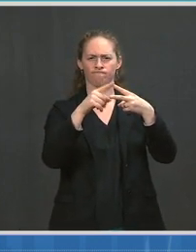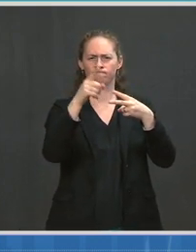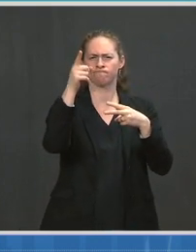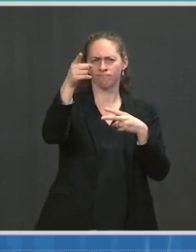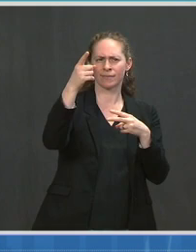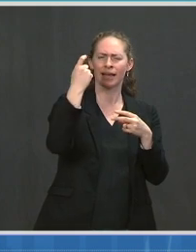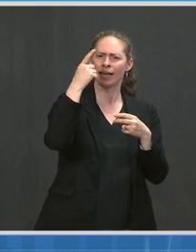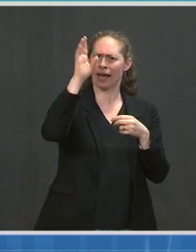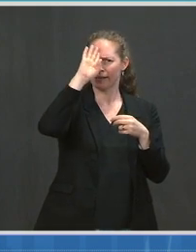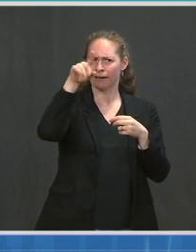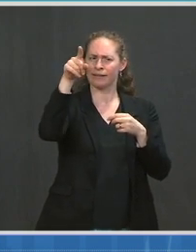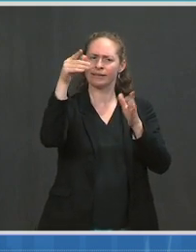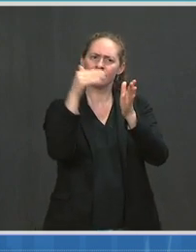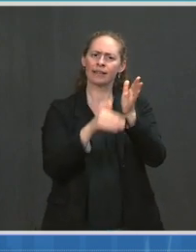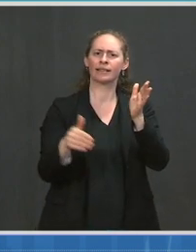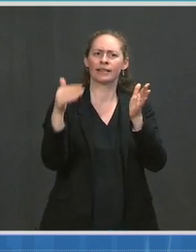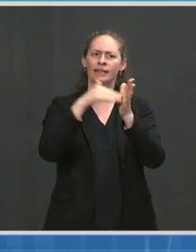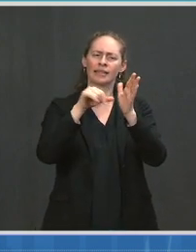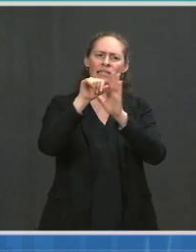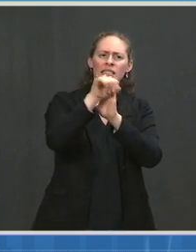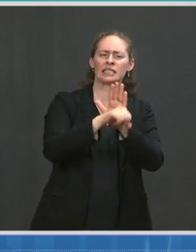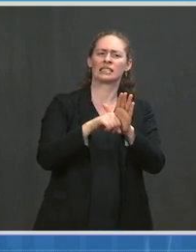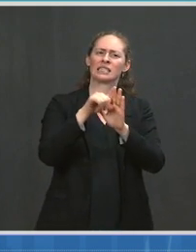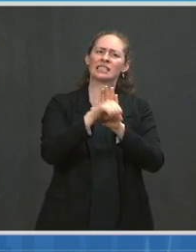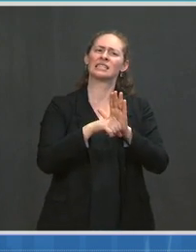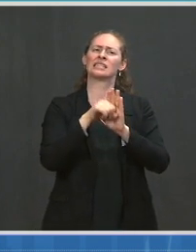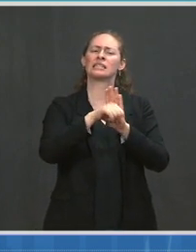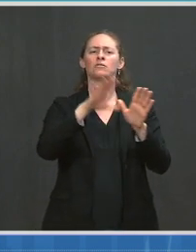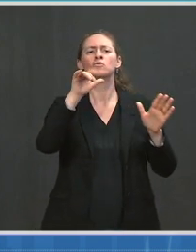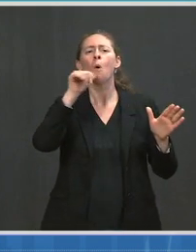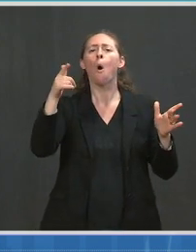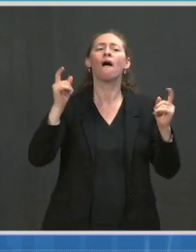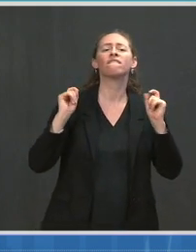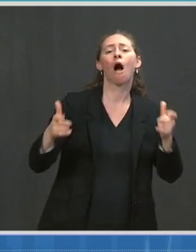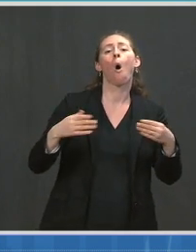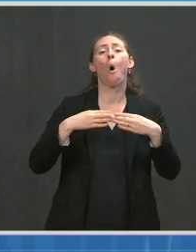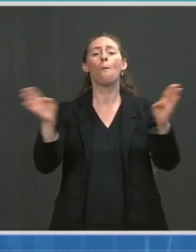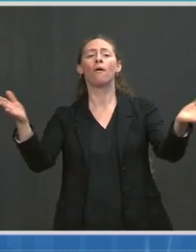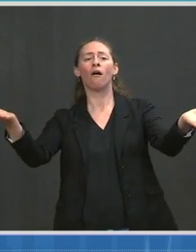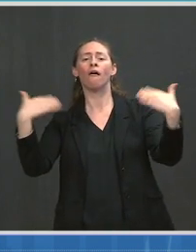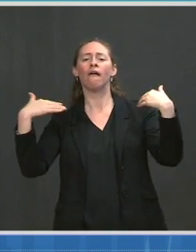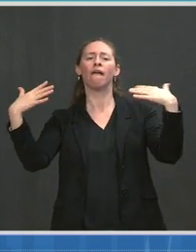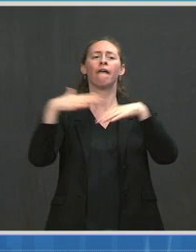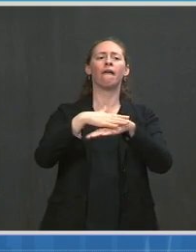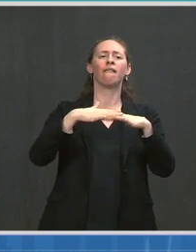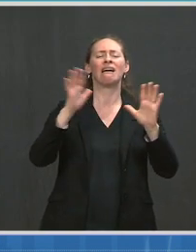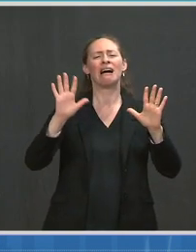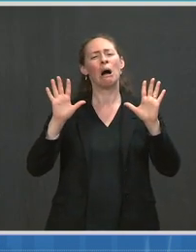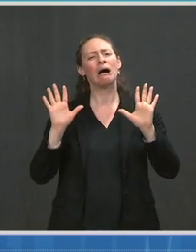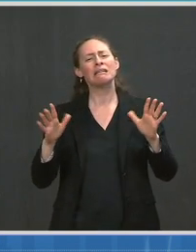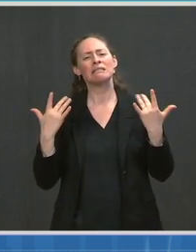to slow down on reopening, to hang on a little bit longer until more people get vaccinated.